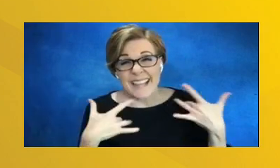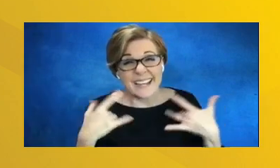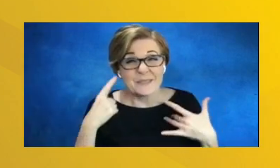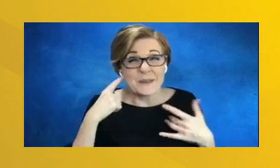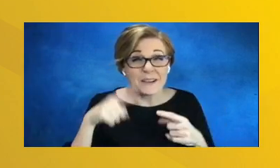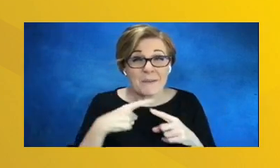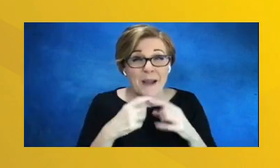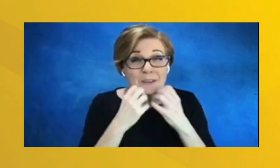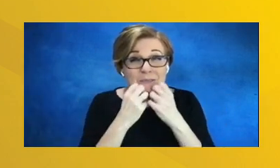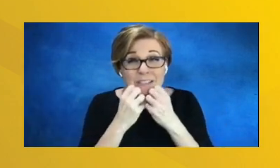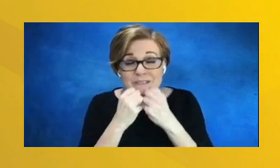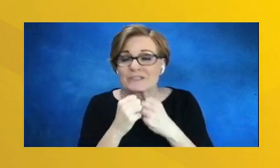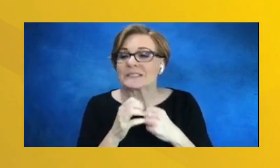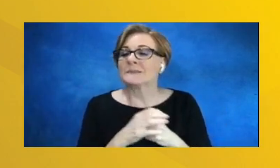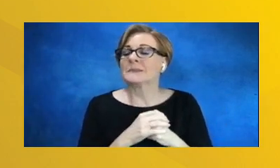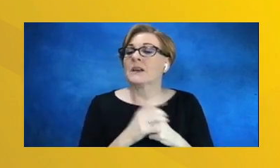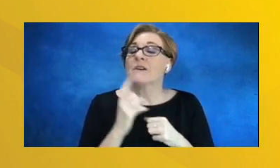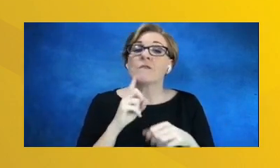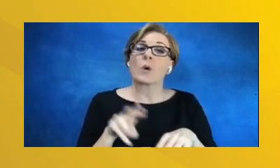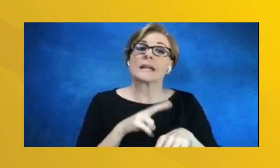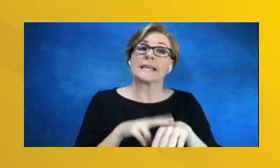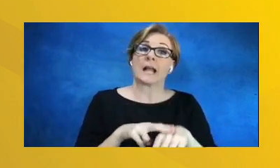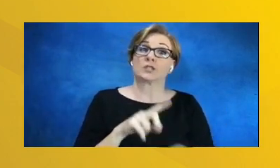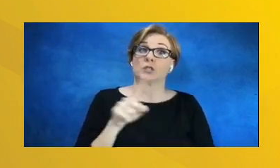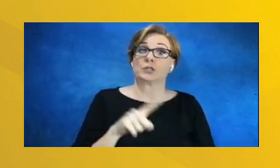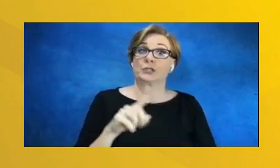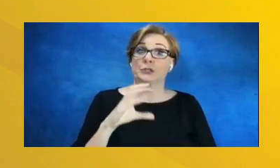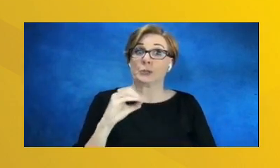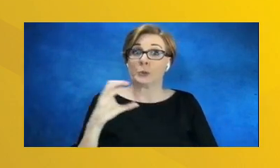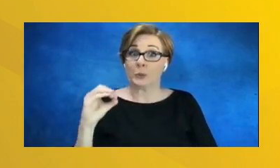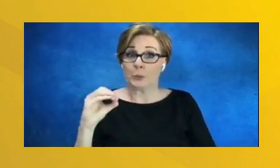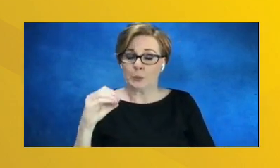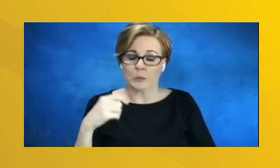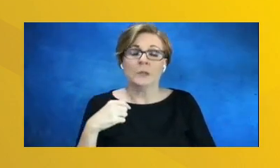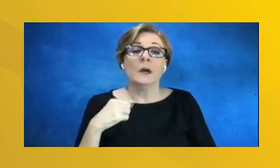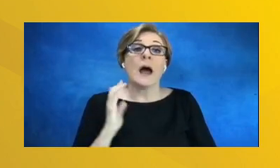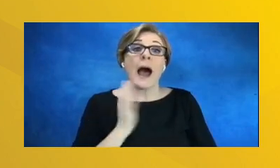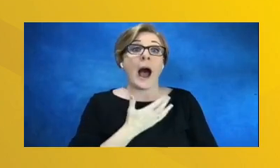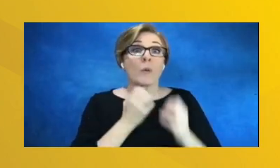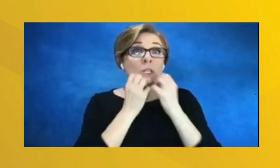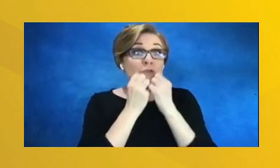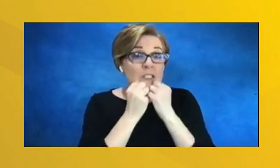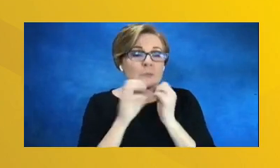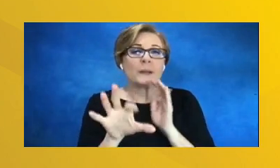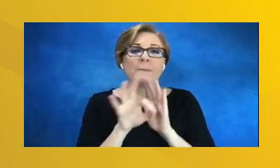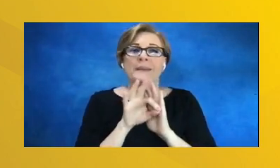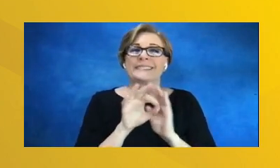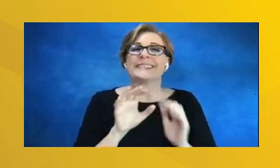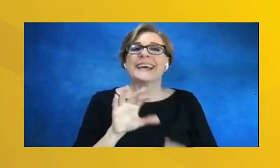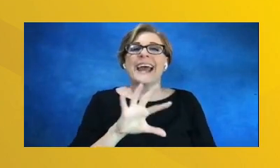So for the National Zoo, we chose for our treasure, our Asian elephant herd, some of